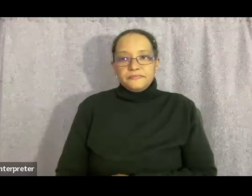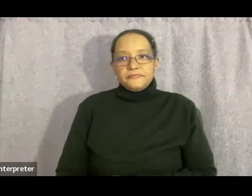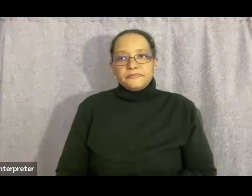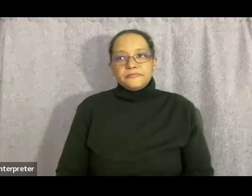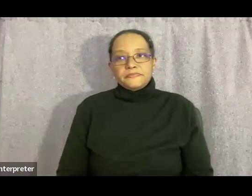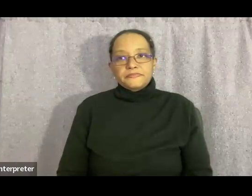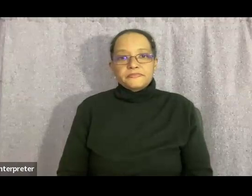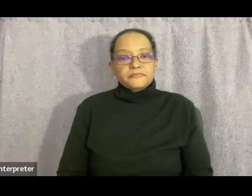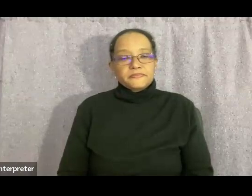Thank you.